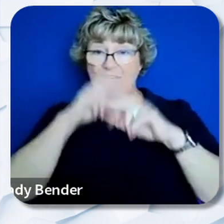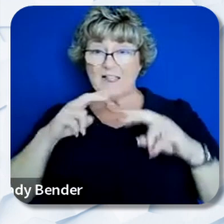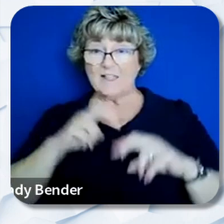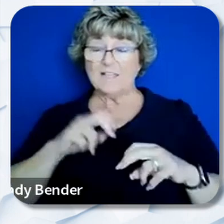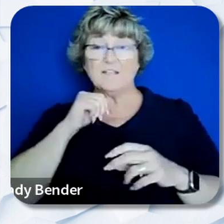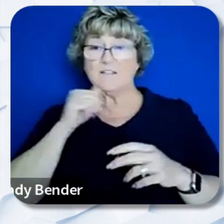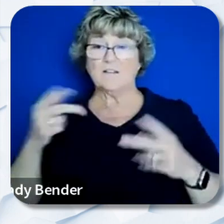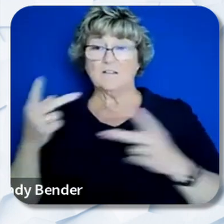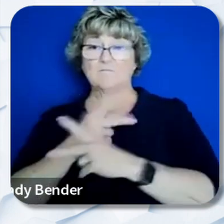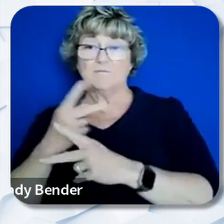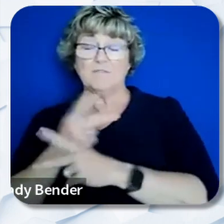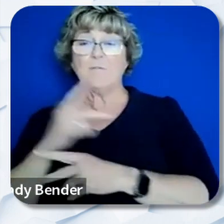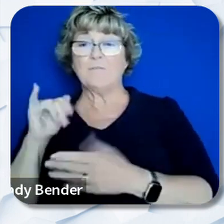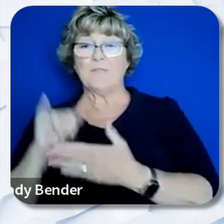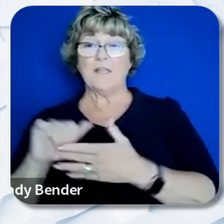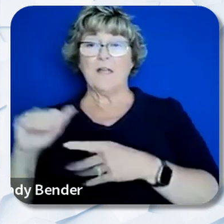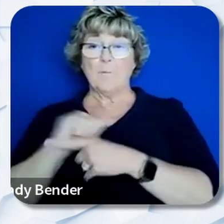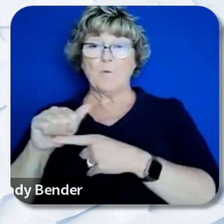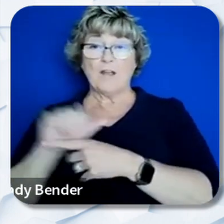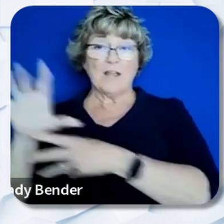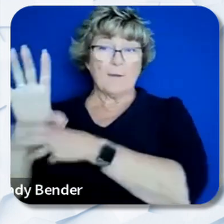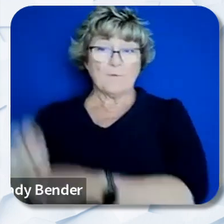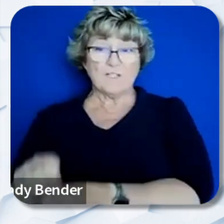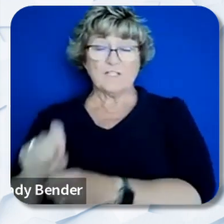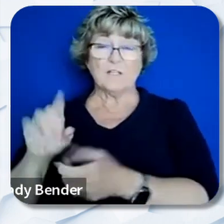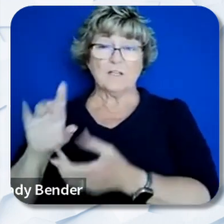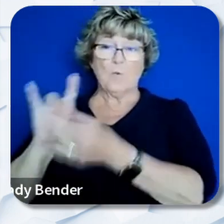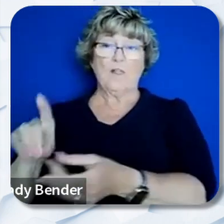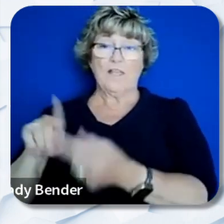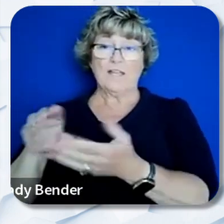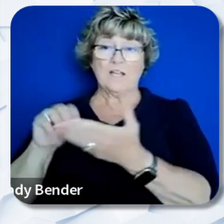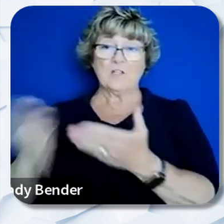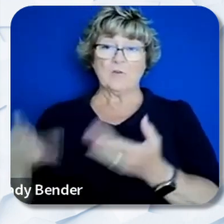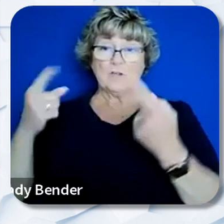policies, practices, and procedures that are contributing to student success gaps, and